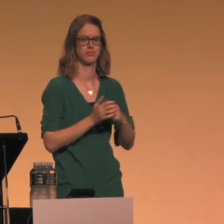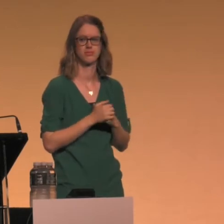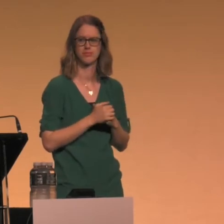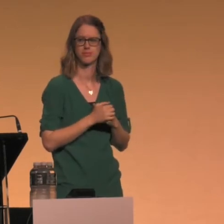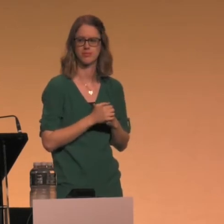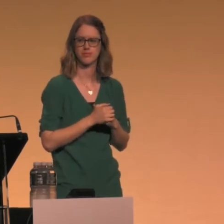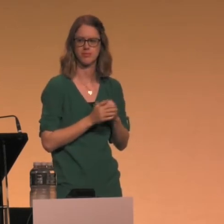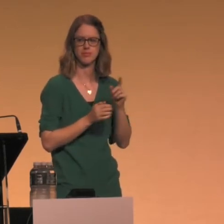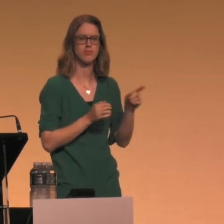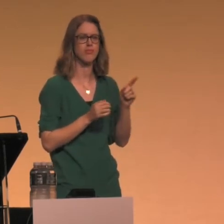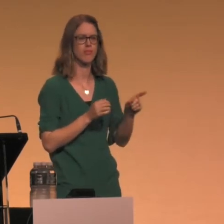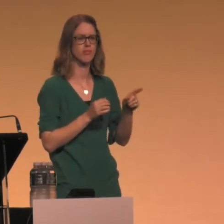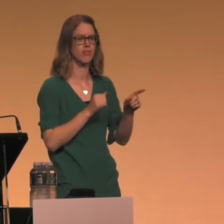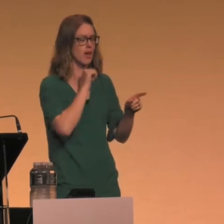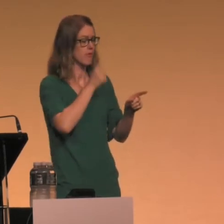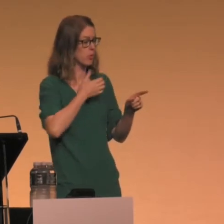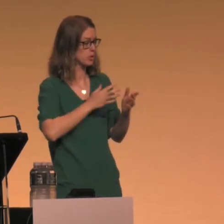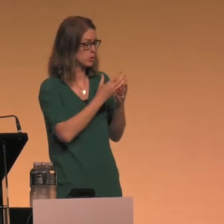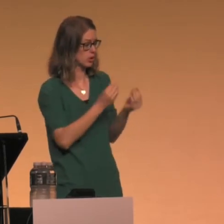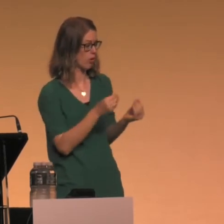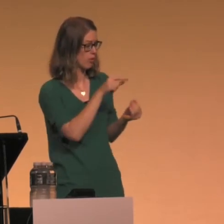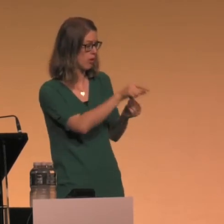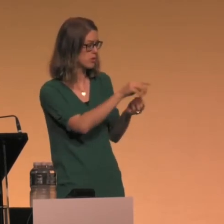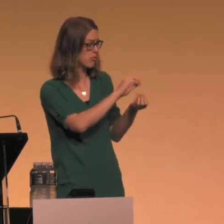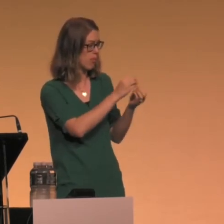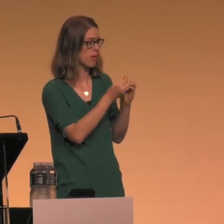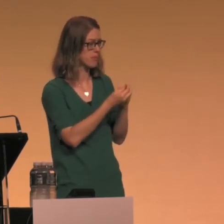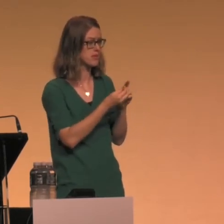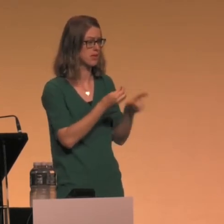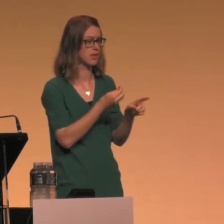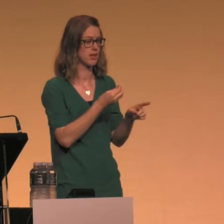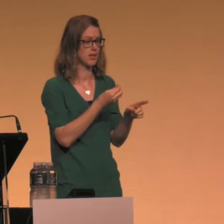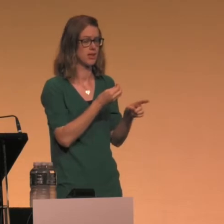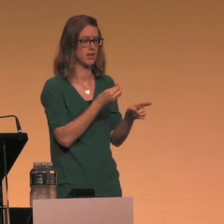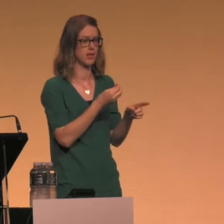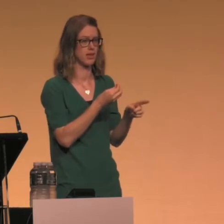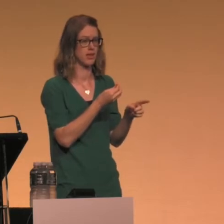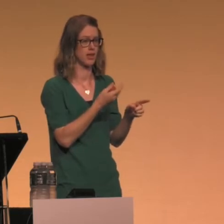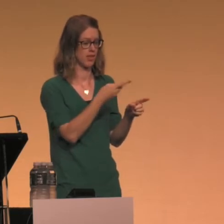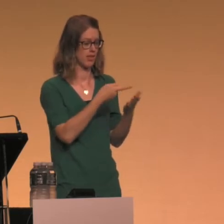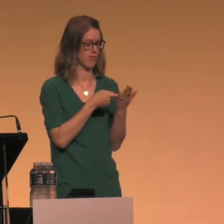If we go in to address those problems, the message we are trying to give you from the report